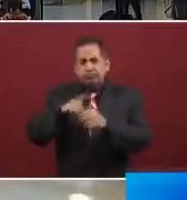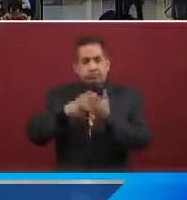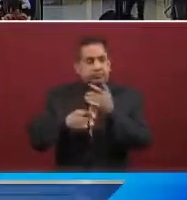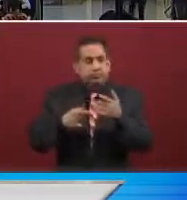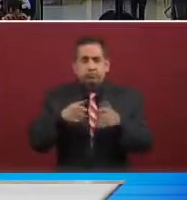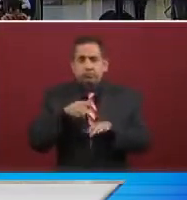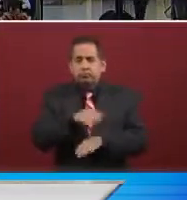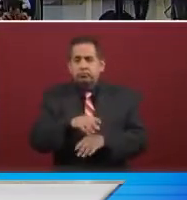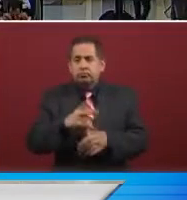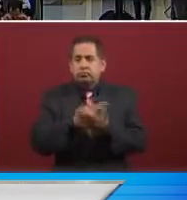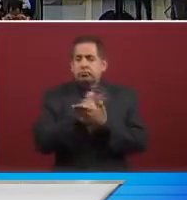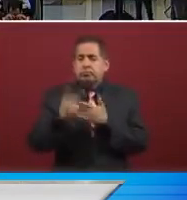5. Merida Initiative